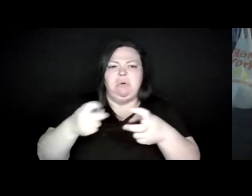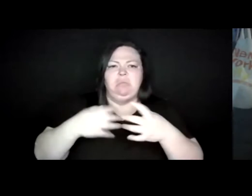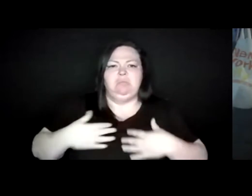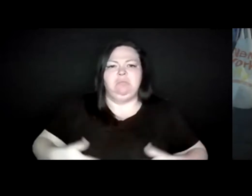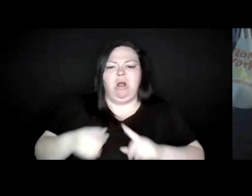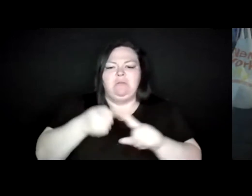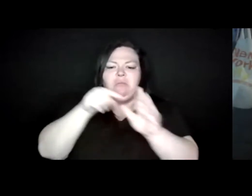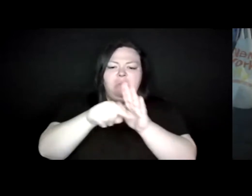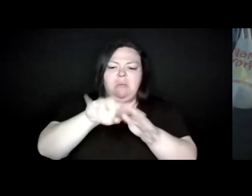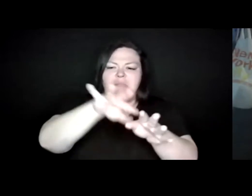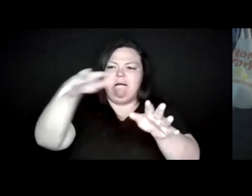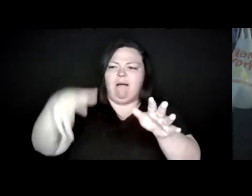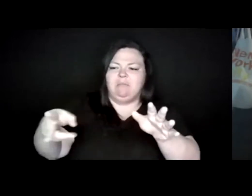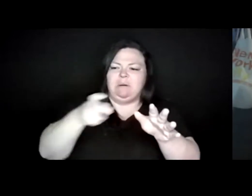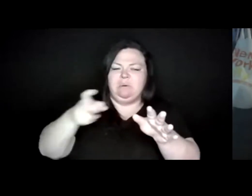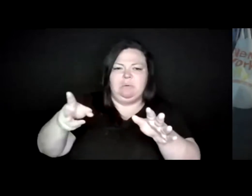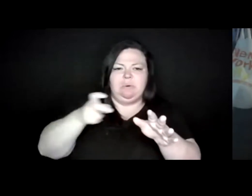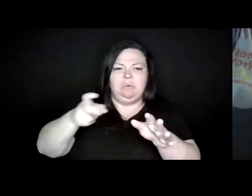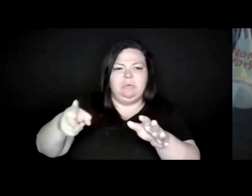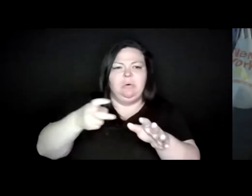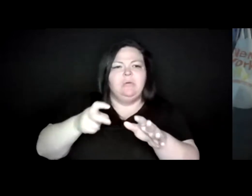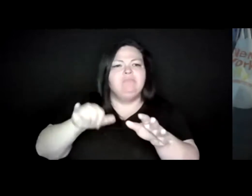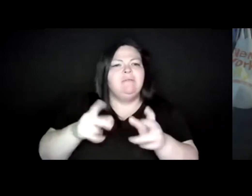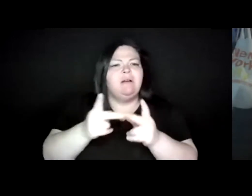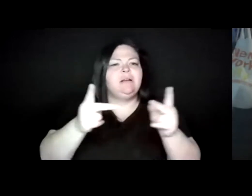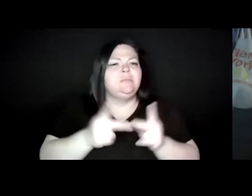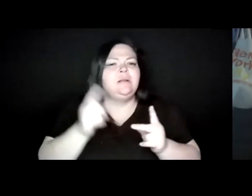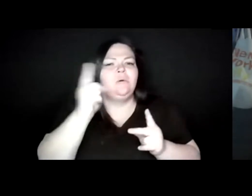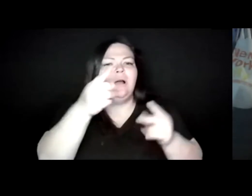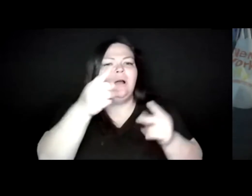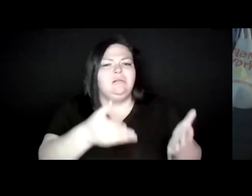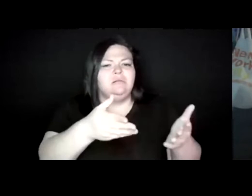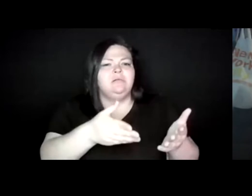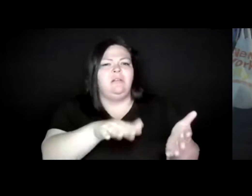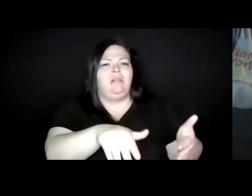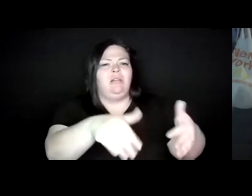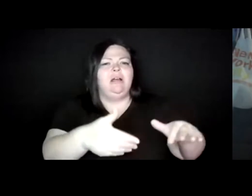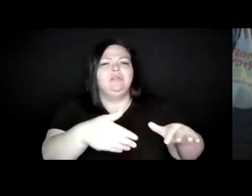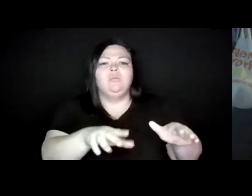Find the place where the Present-Absentee rot and you’ll find, too, a mass/